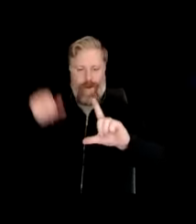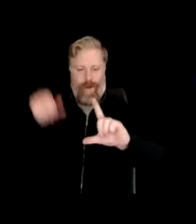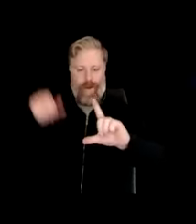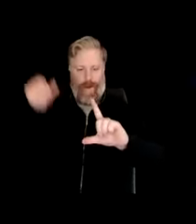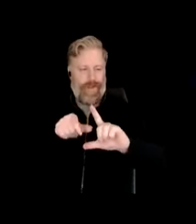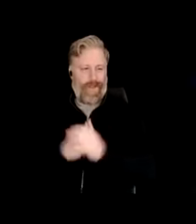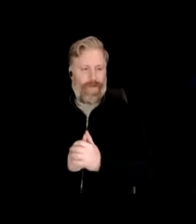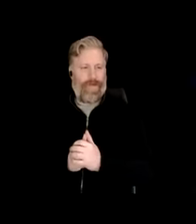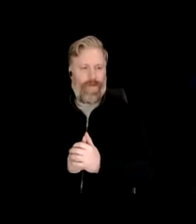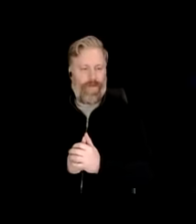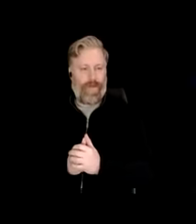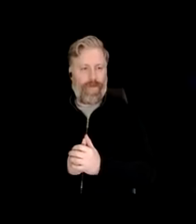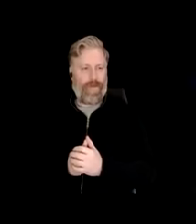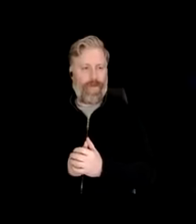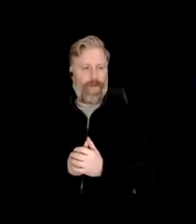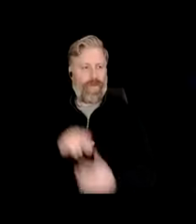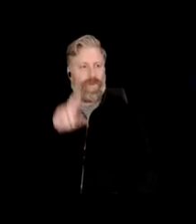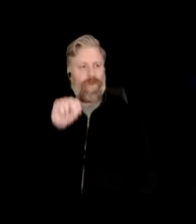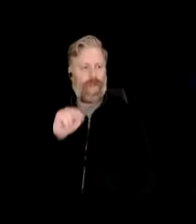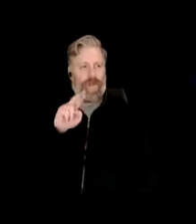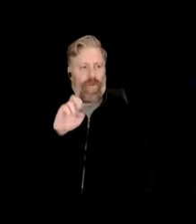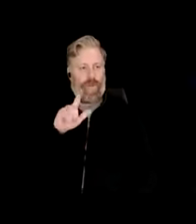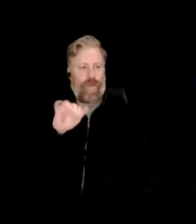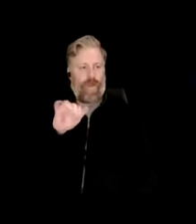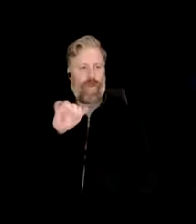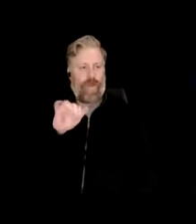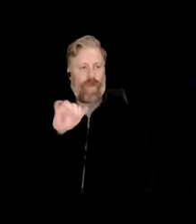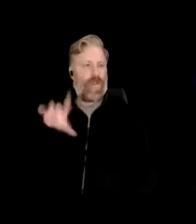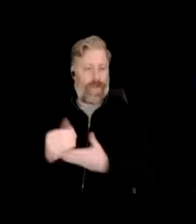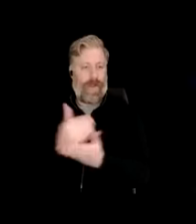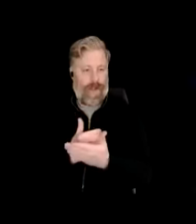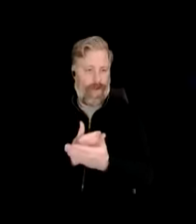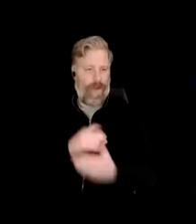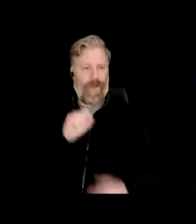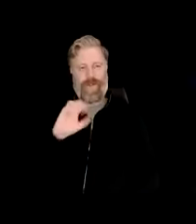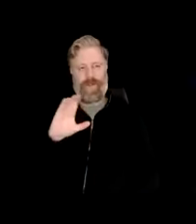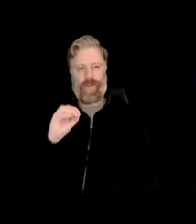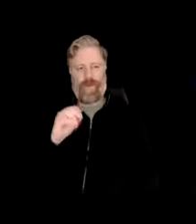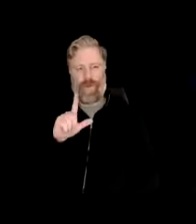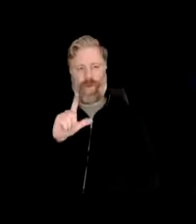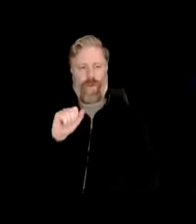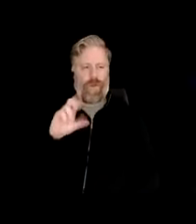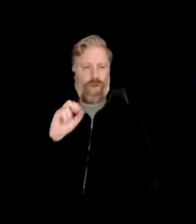Unrealized income, so such as scholarships or in-kind, purchase of real estate property,